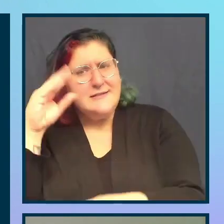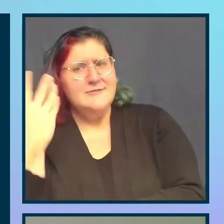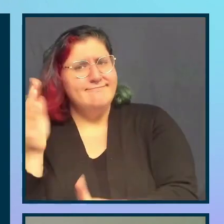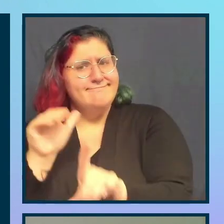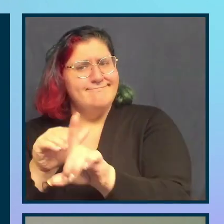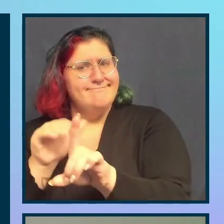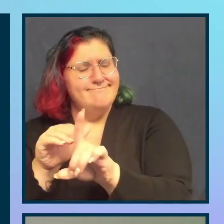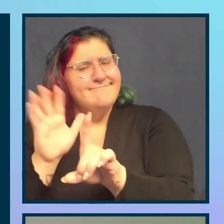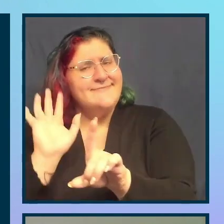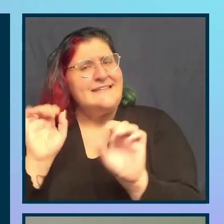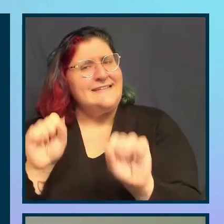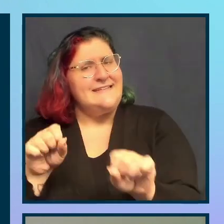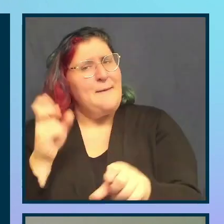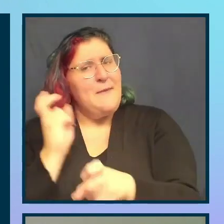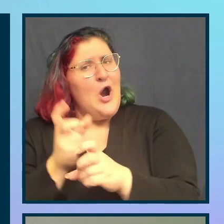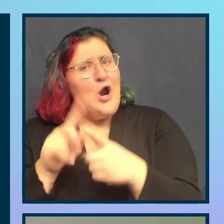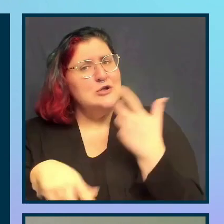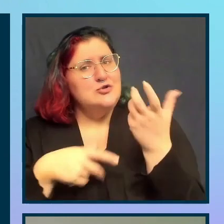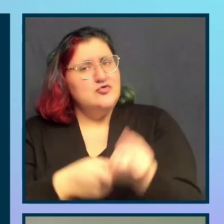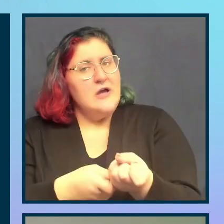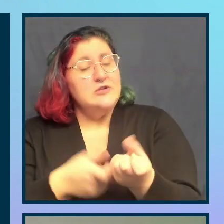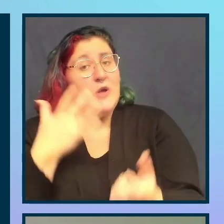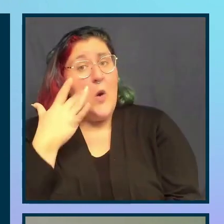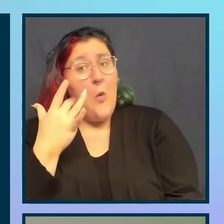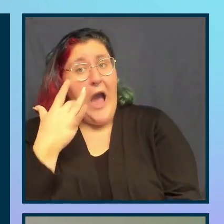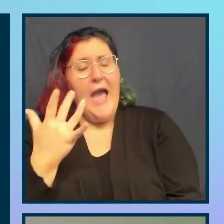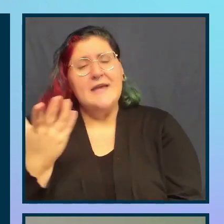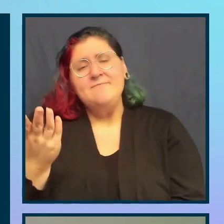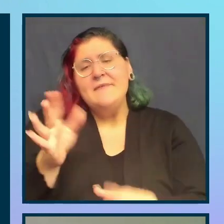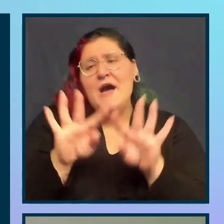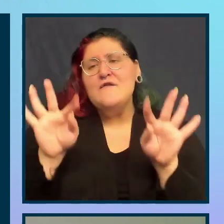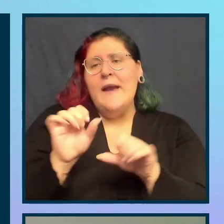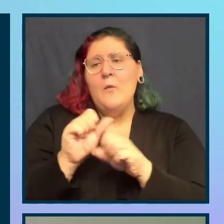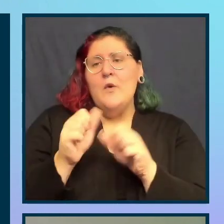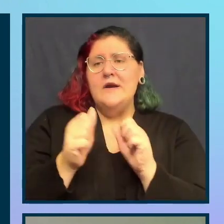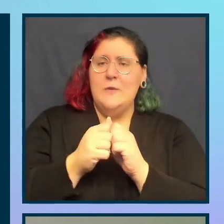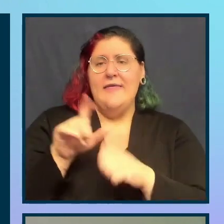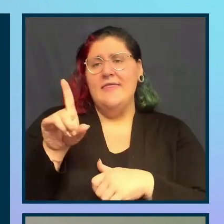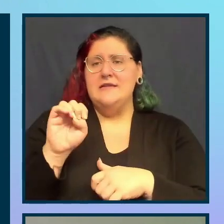that have documentation about accessibility are a good resource of people who have worked on building components